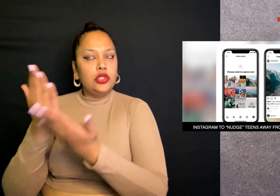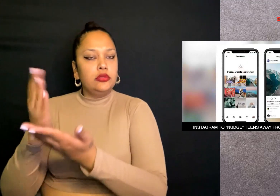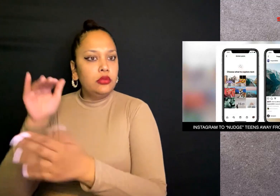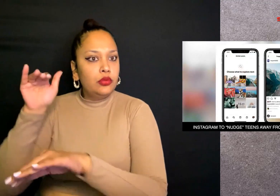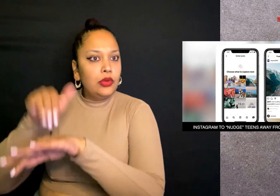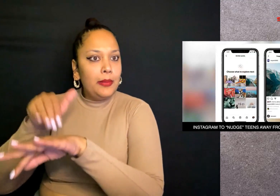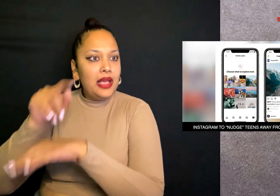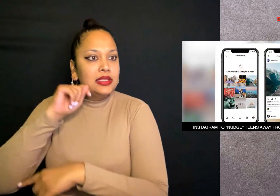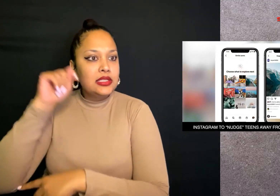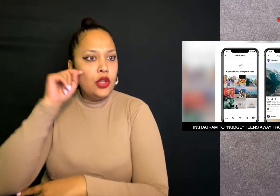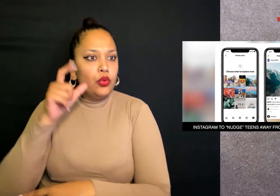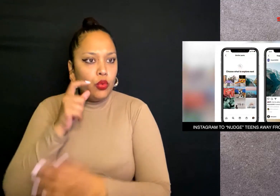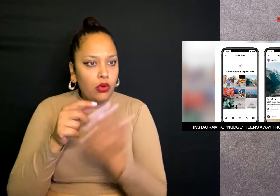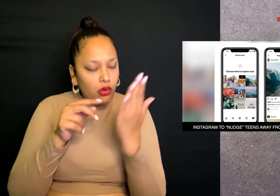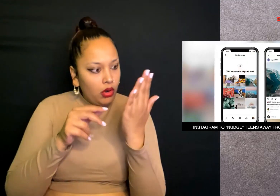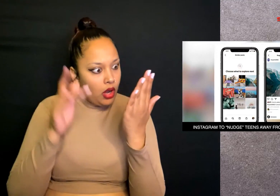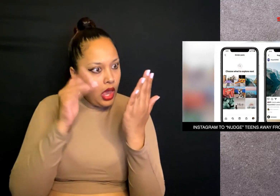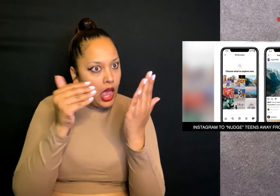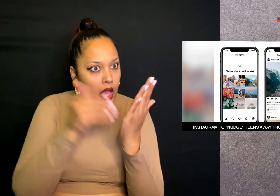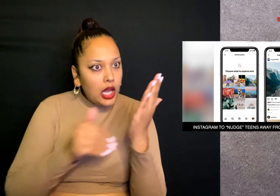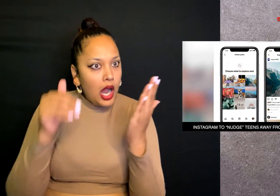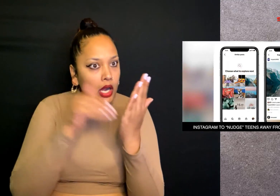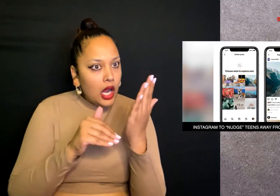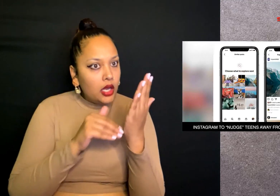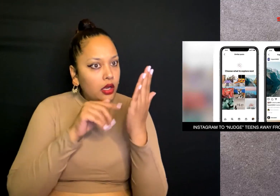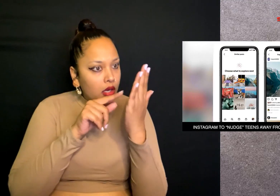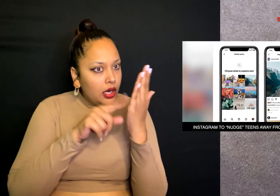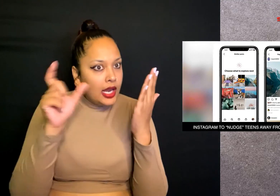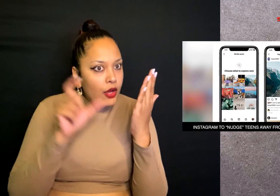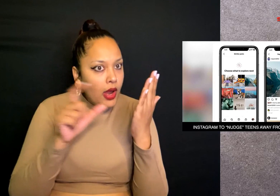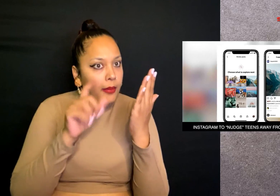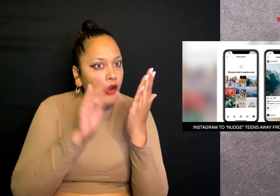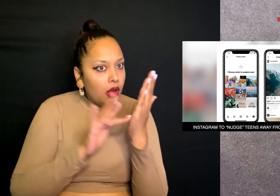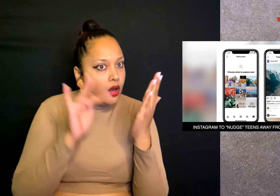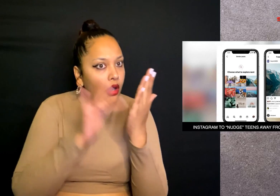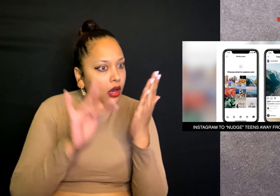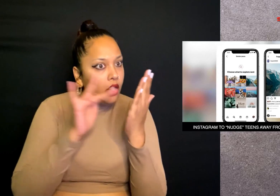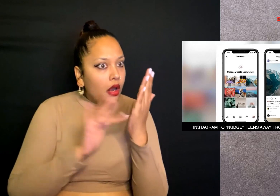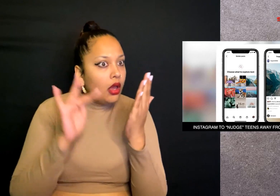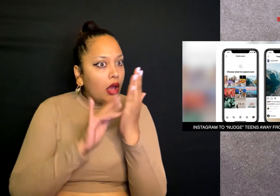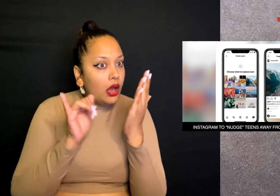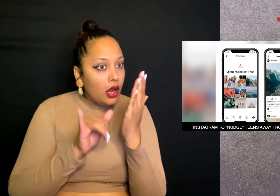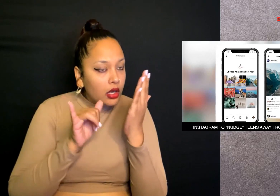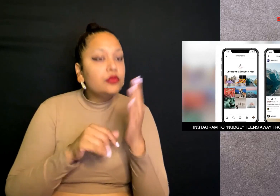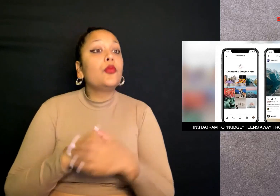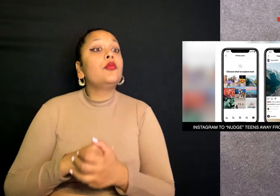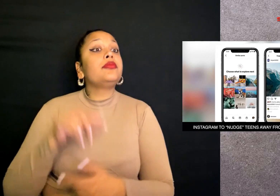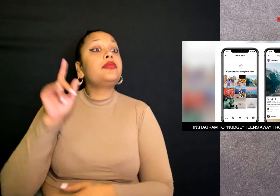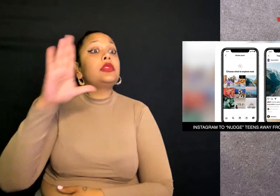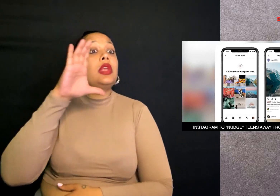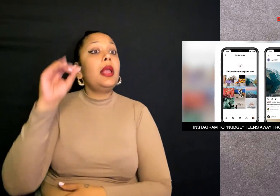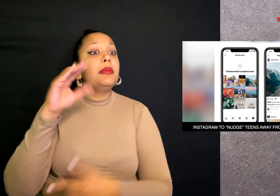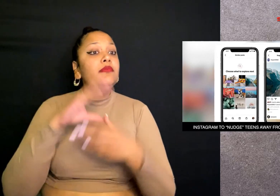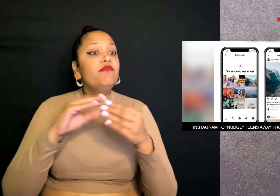will pop up with suggestions for teens who repeatedly look at the same type of content